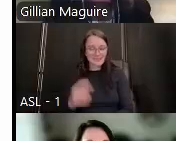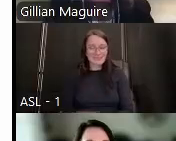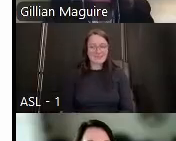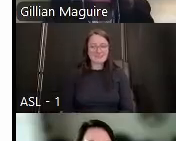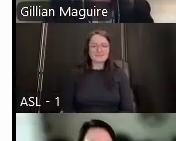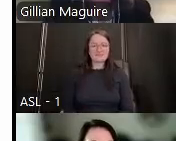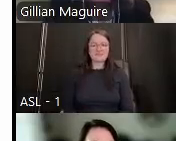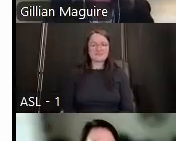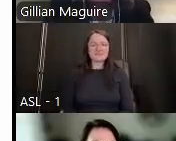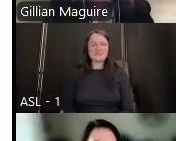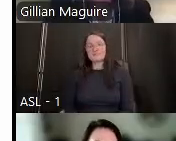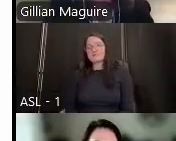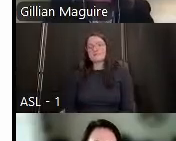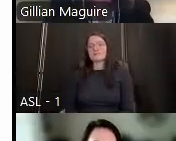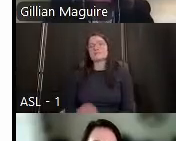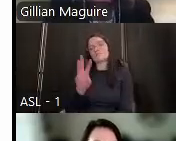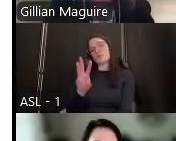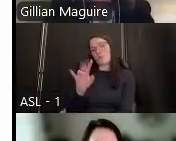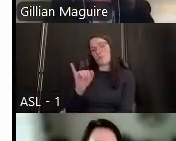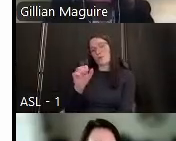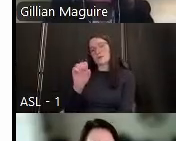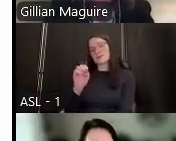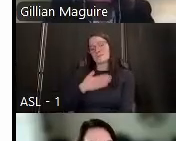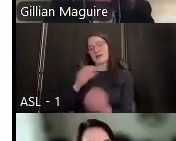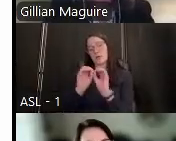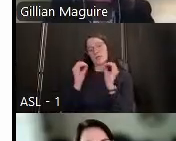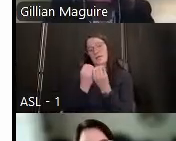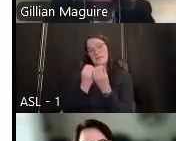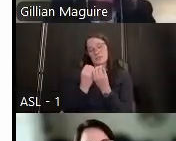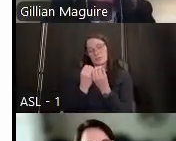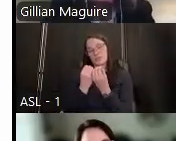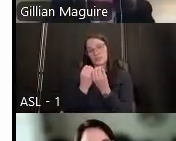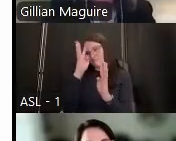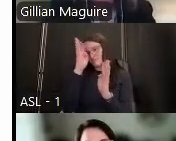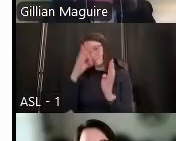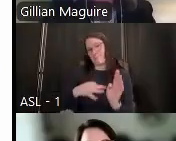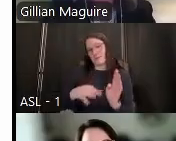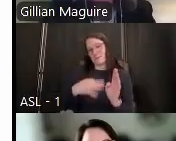organization Wise has created a benefits planning service that provides free service for individuals